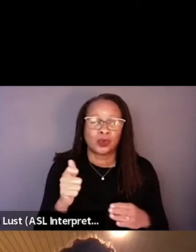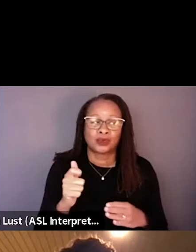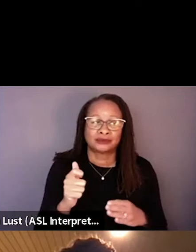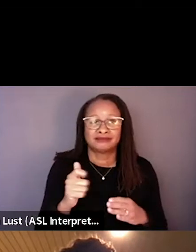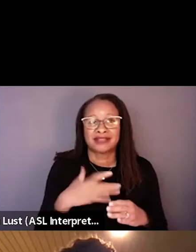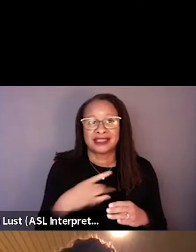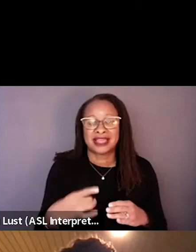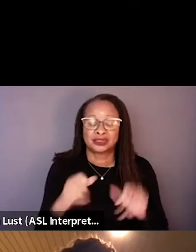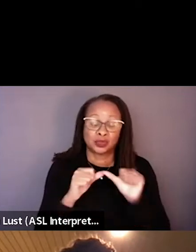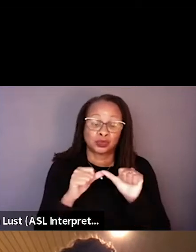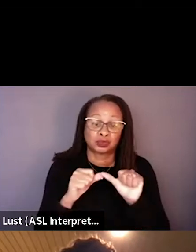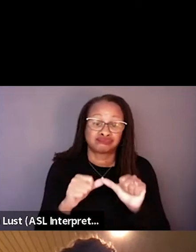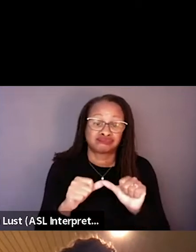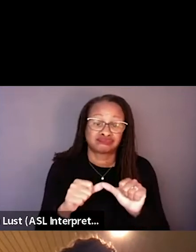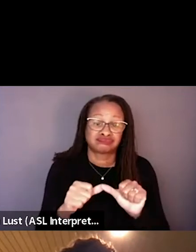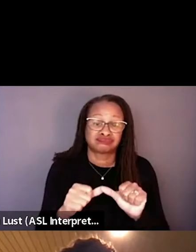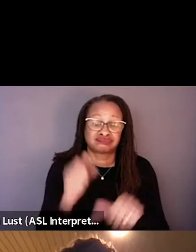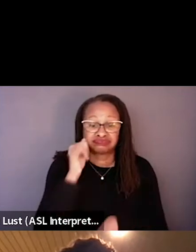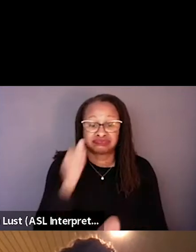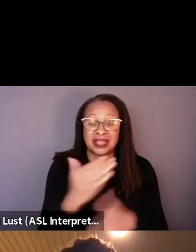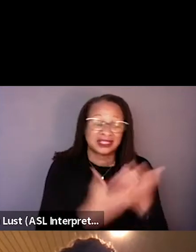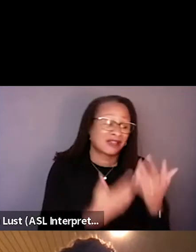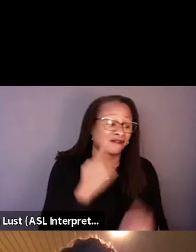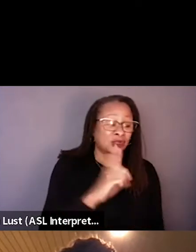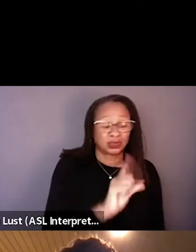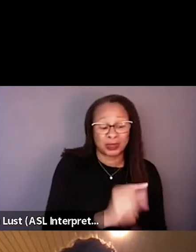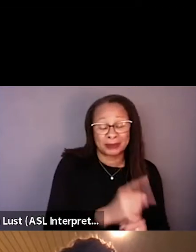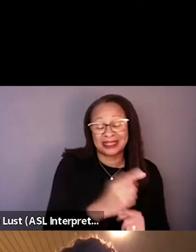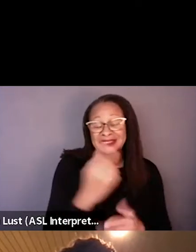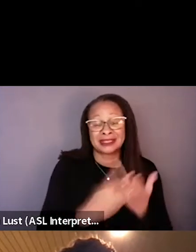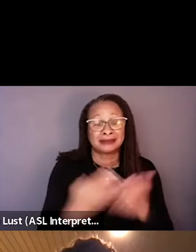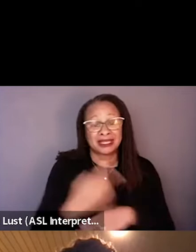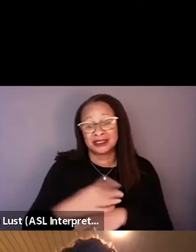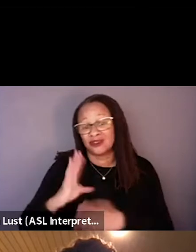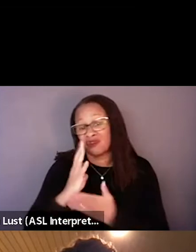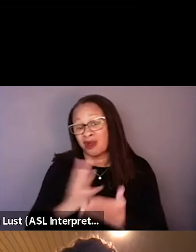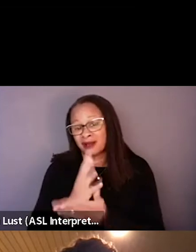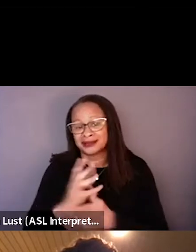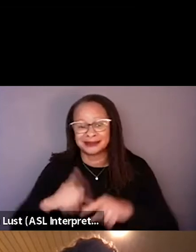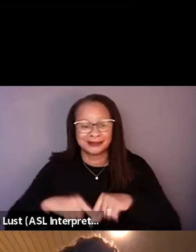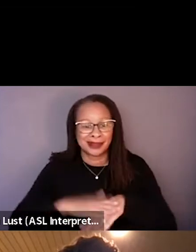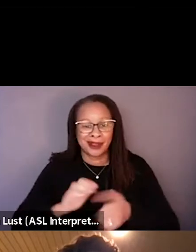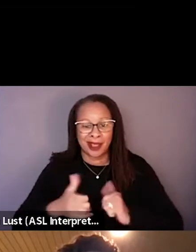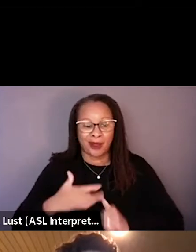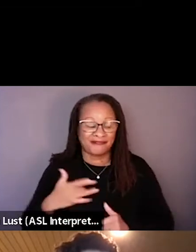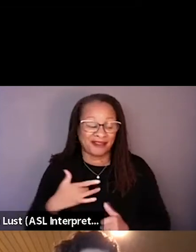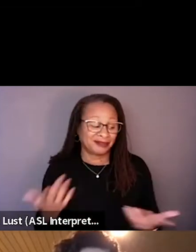Some days I shot for 20 minutes, some days I shot for four hours, you know, it just depends if I felt like something happened or not.